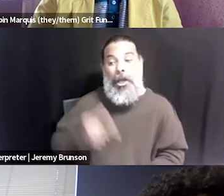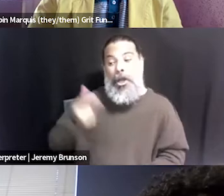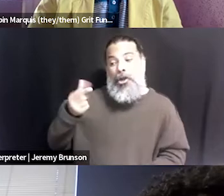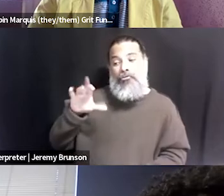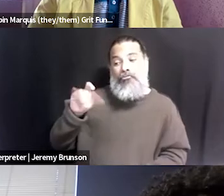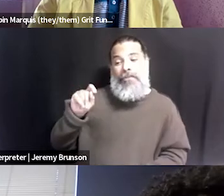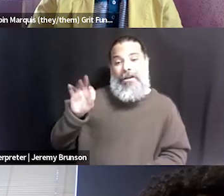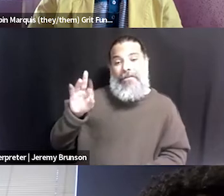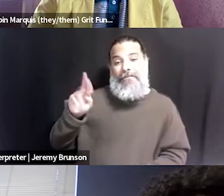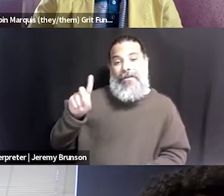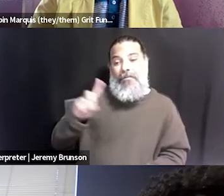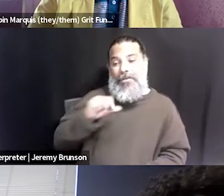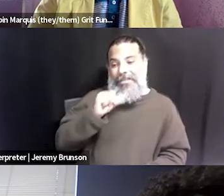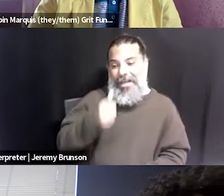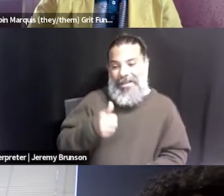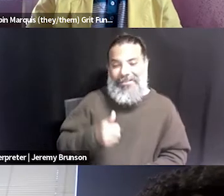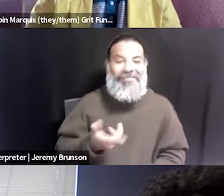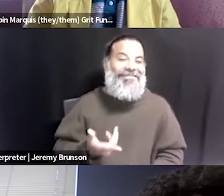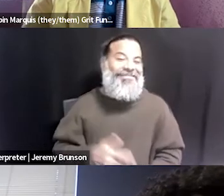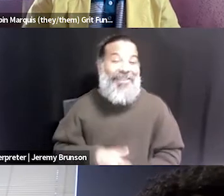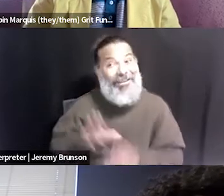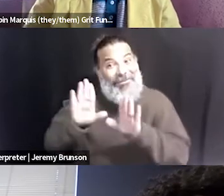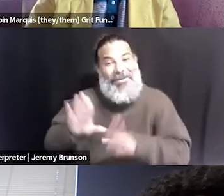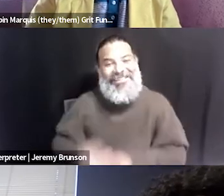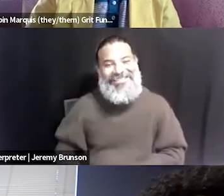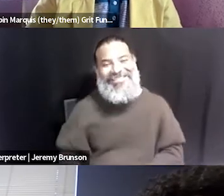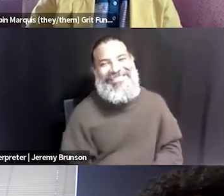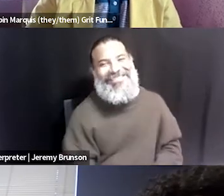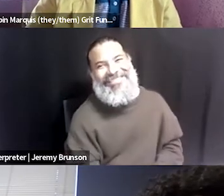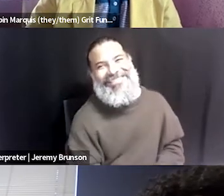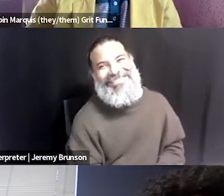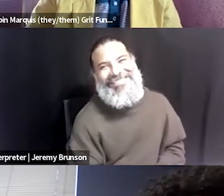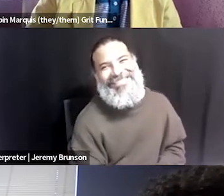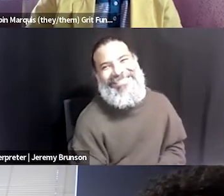which was great.